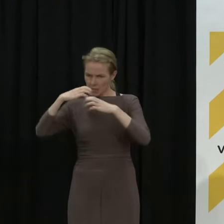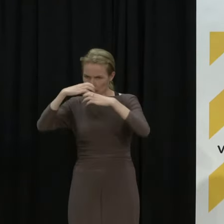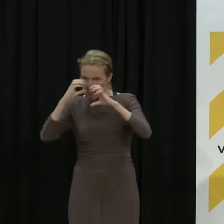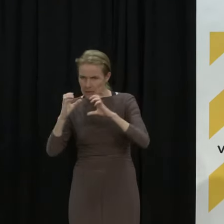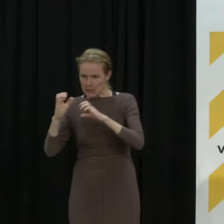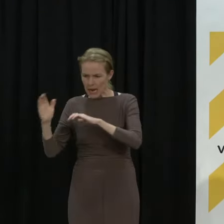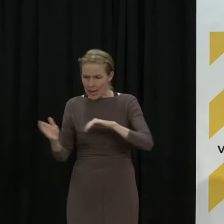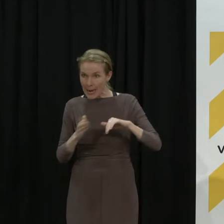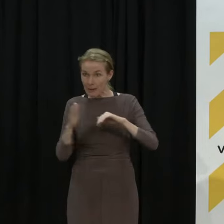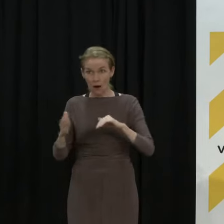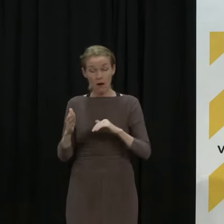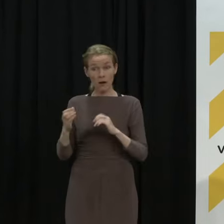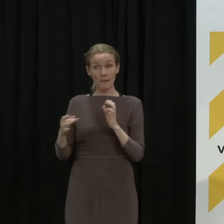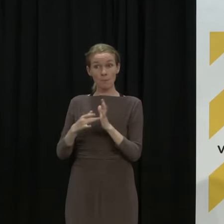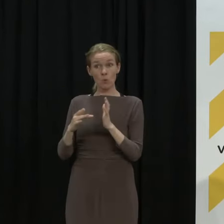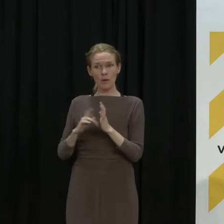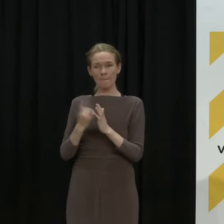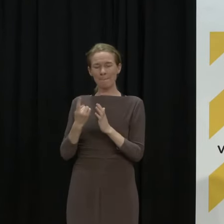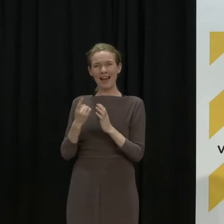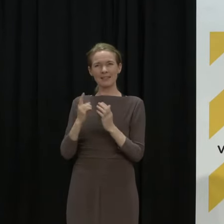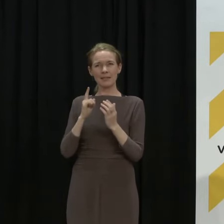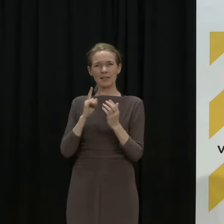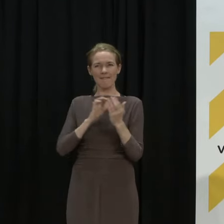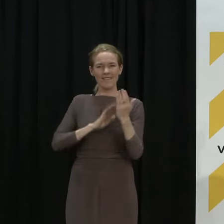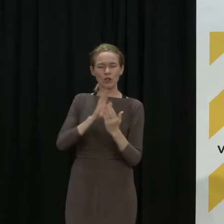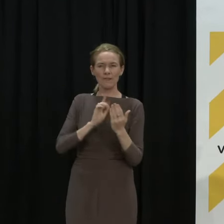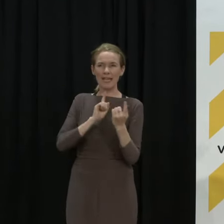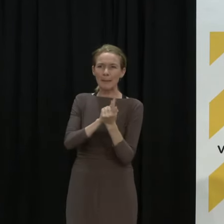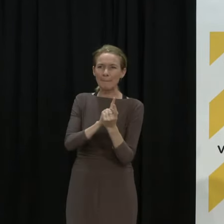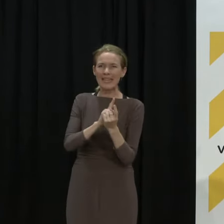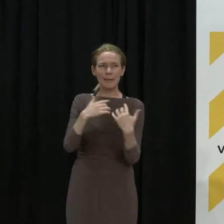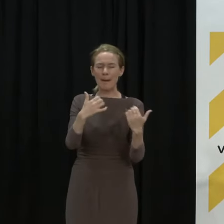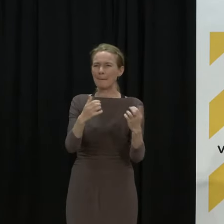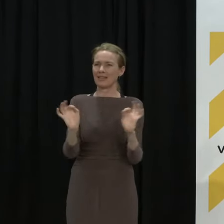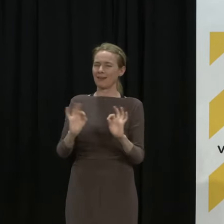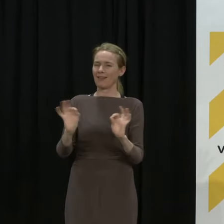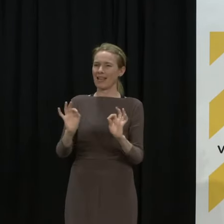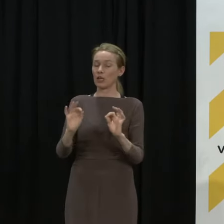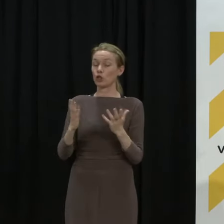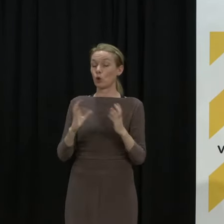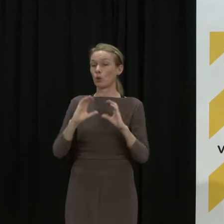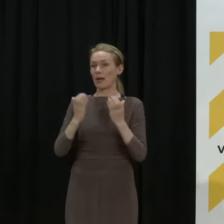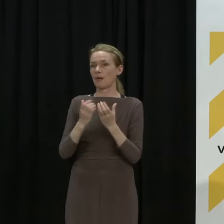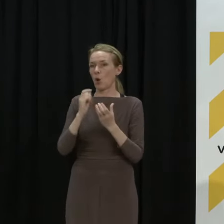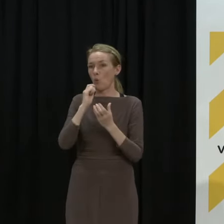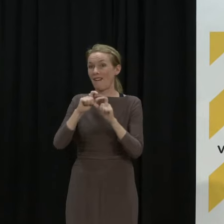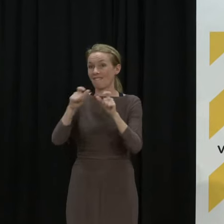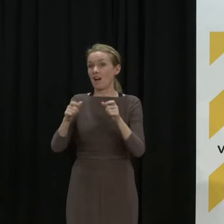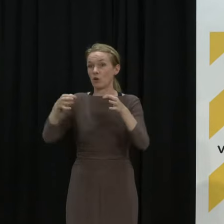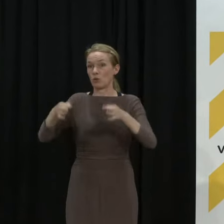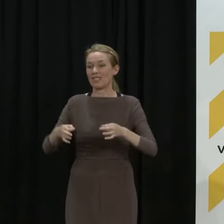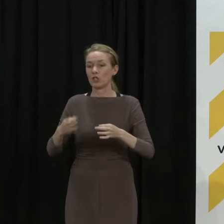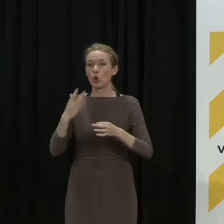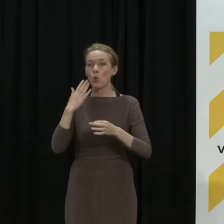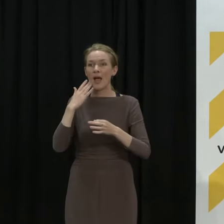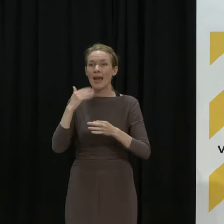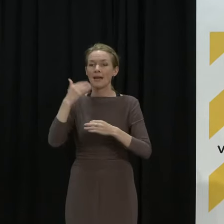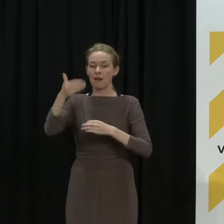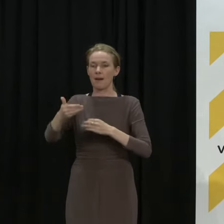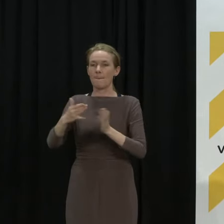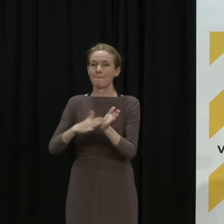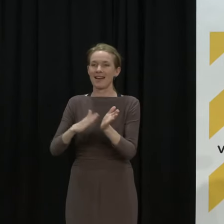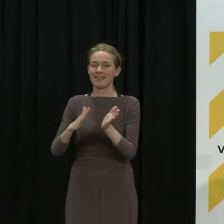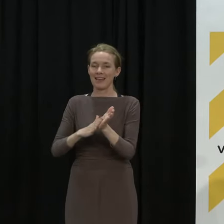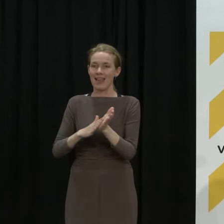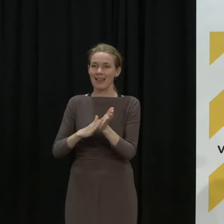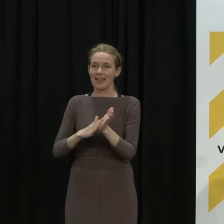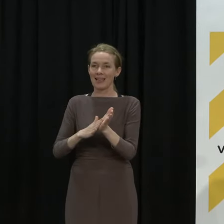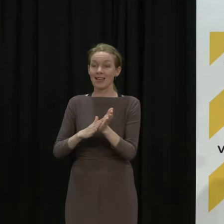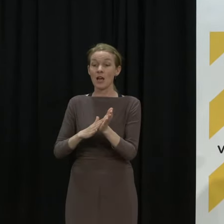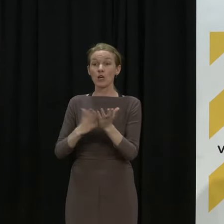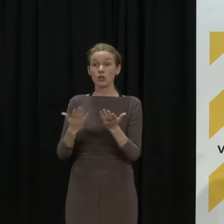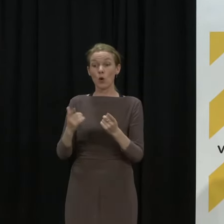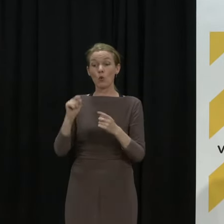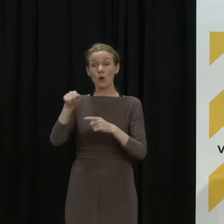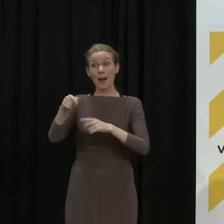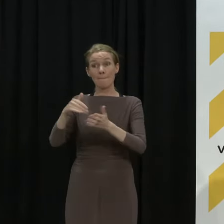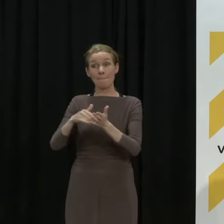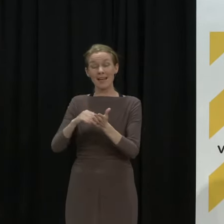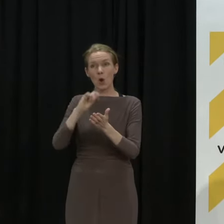where the line should be drawn.